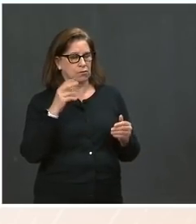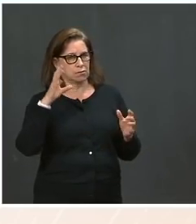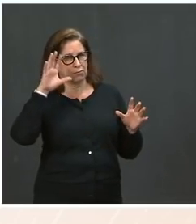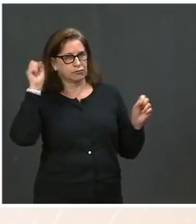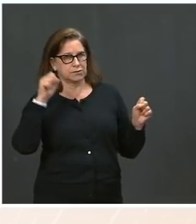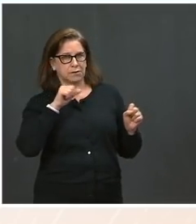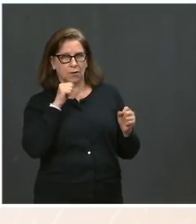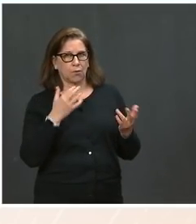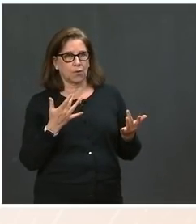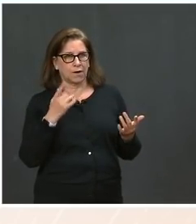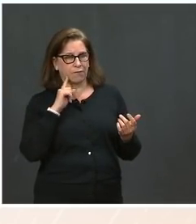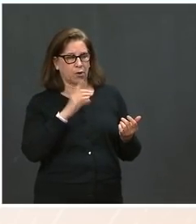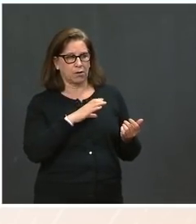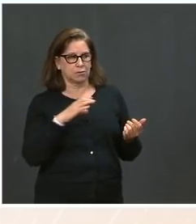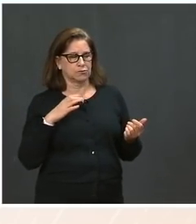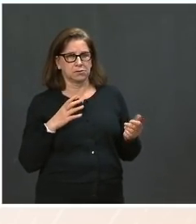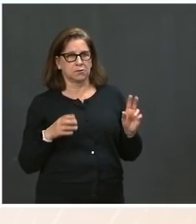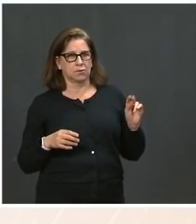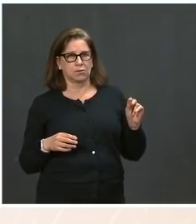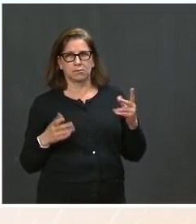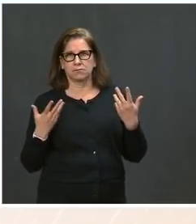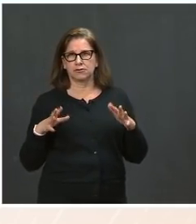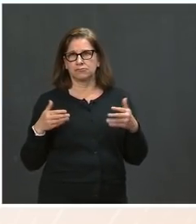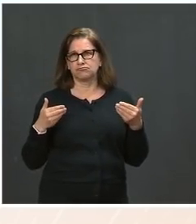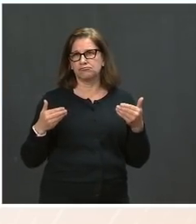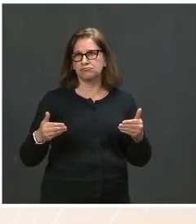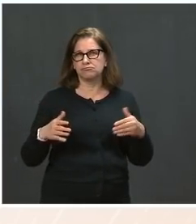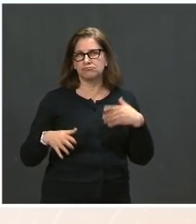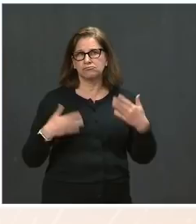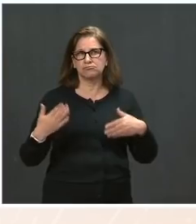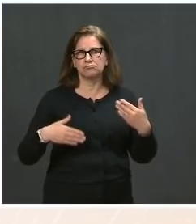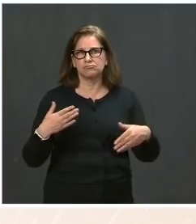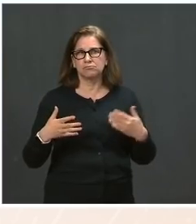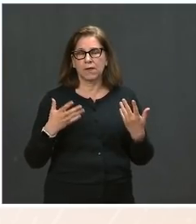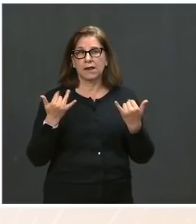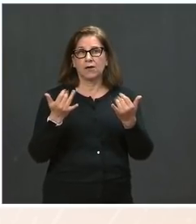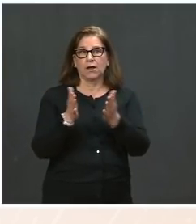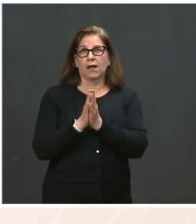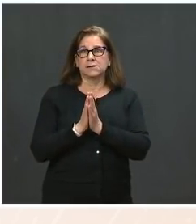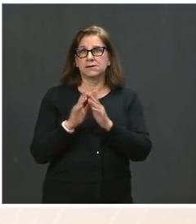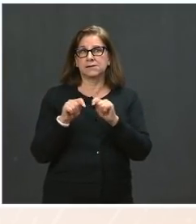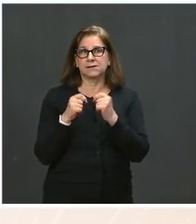He will continue to have his team review, both from a policy and a legal standpoint,